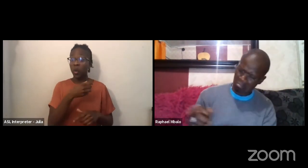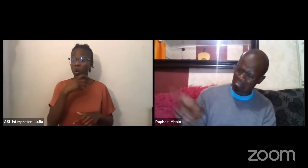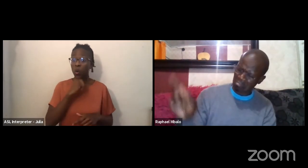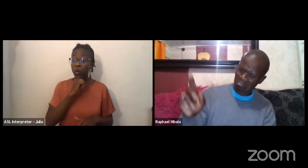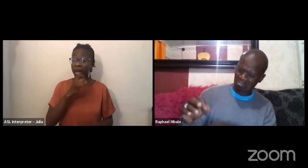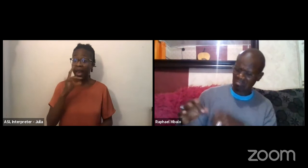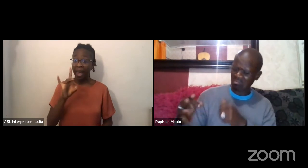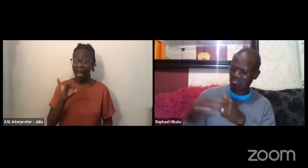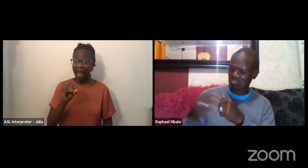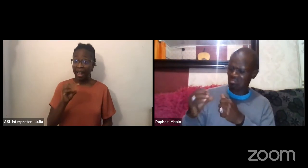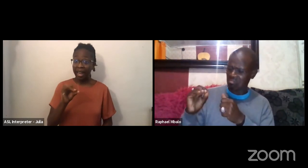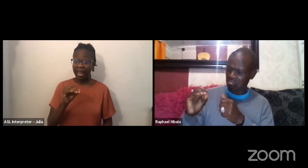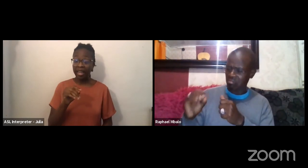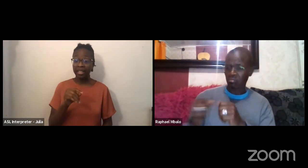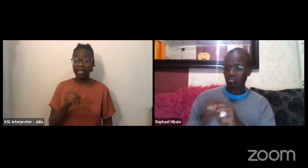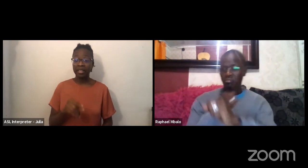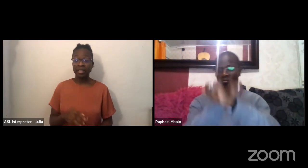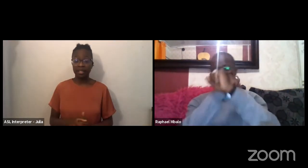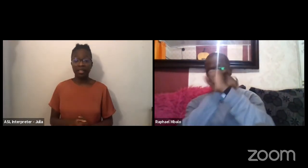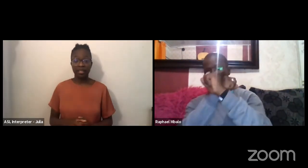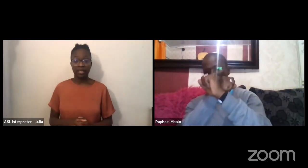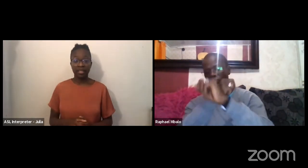What are you doing here then turned